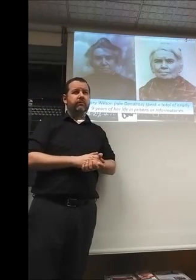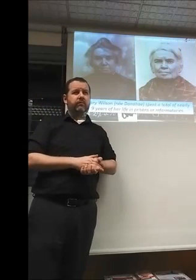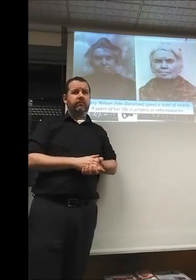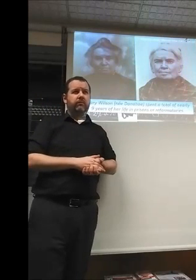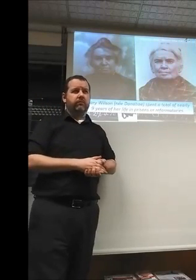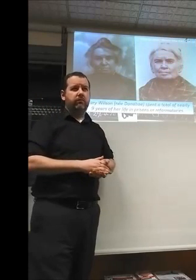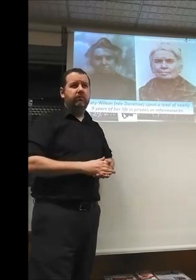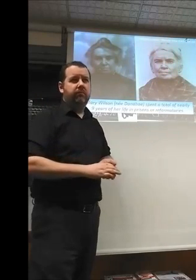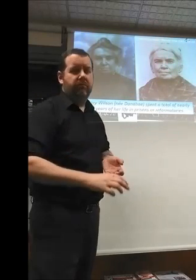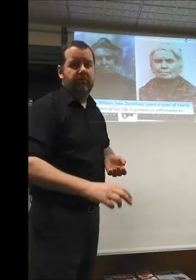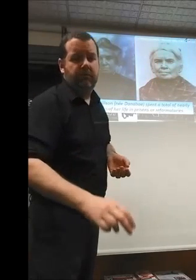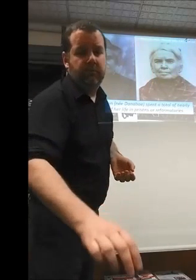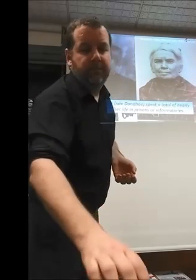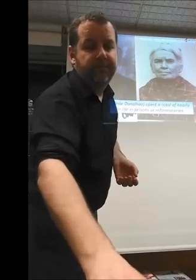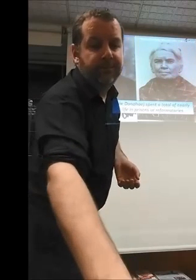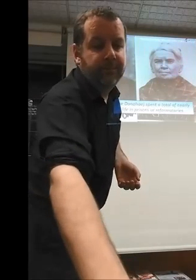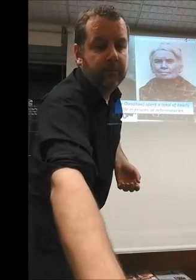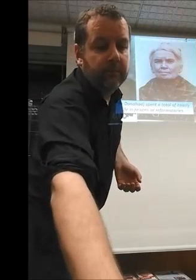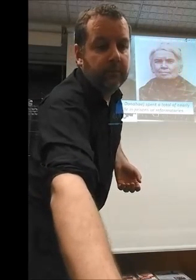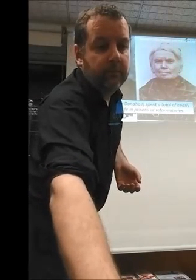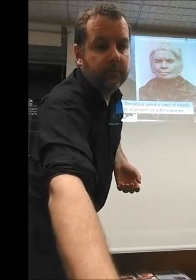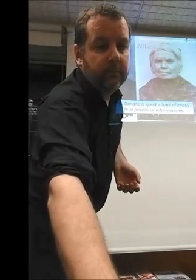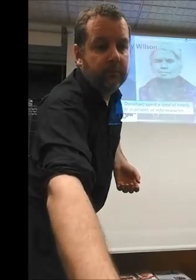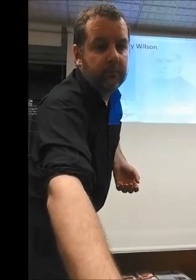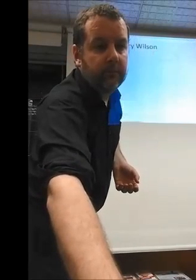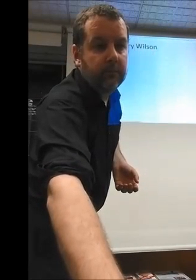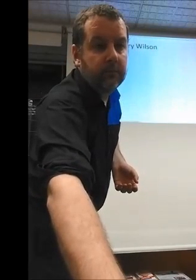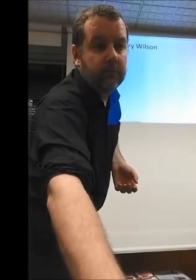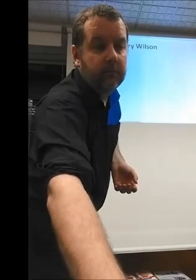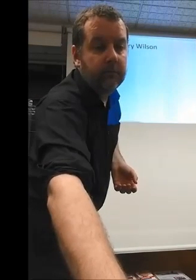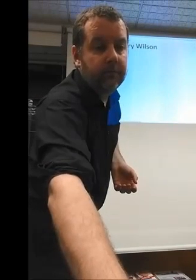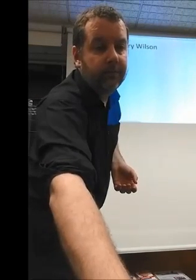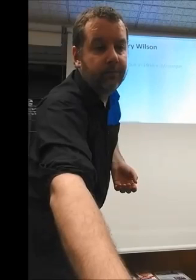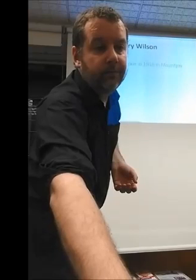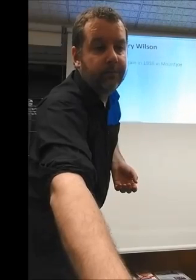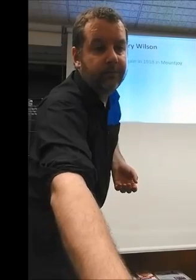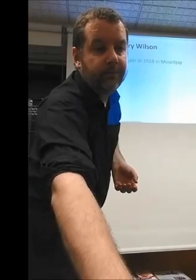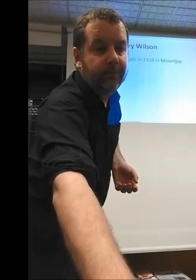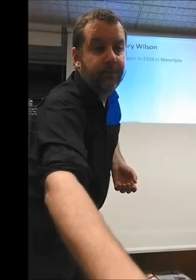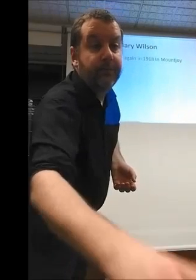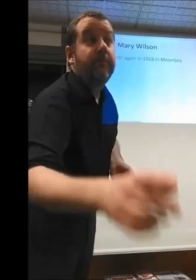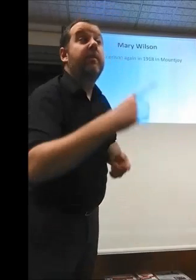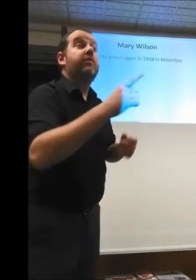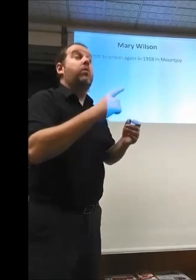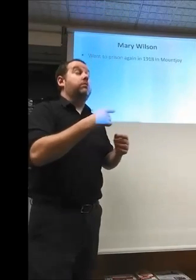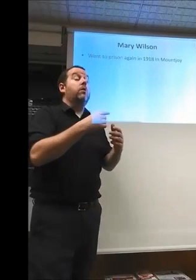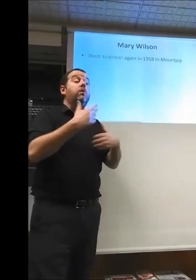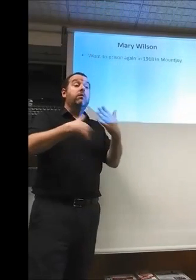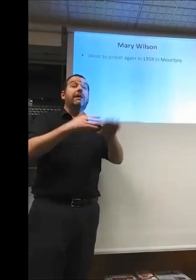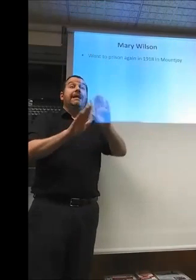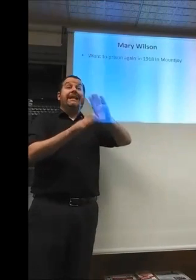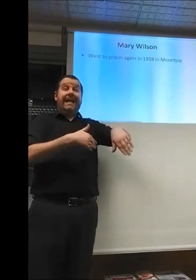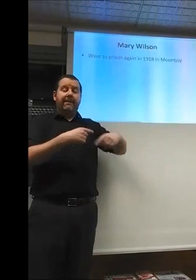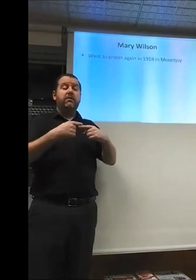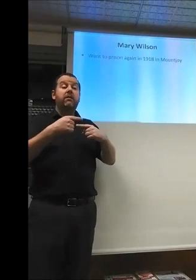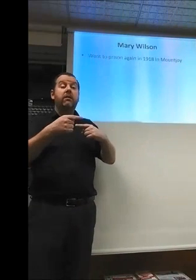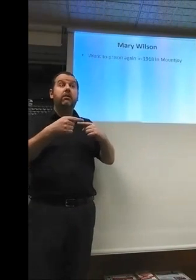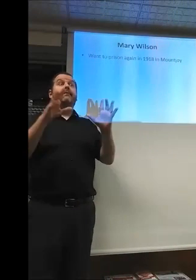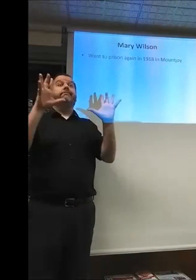and then Johanna eventually died much later in the 1950s in 1954 she eventually died and she was 86. Yes she died on Christmas Eve I never noticed thanks Damien she died on Christmas Eve. How do you know she died on Christmas ever?